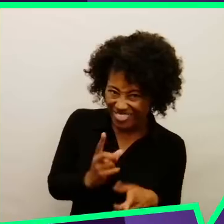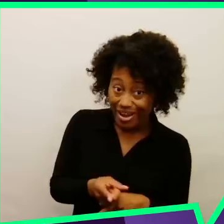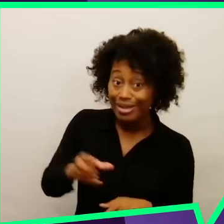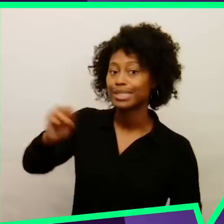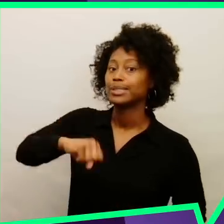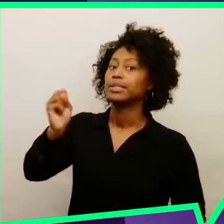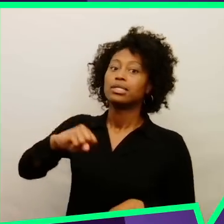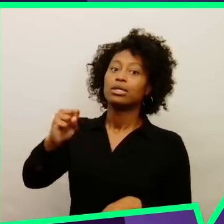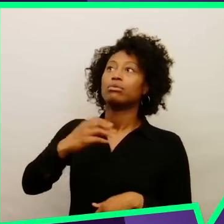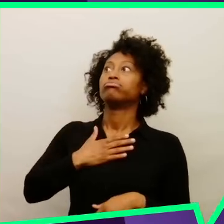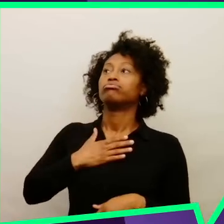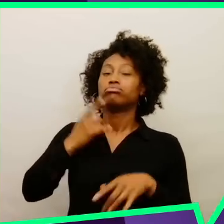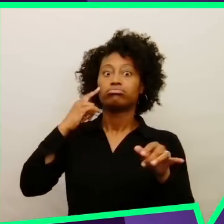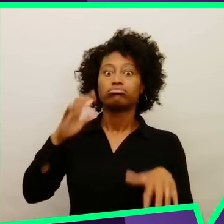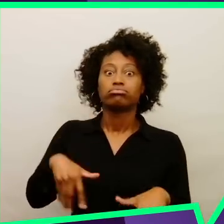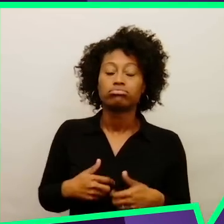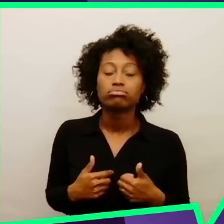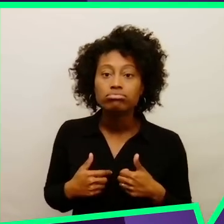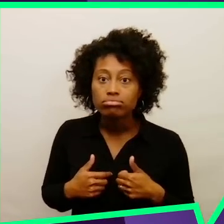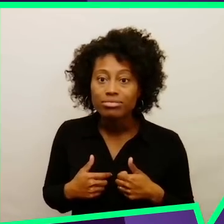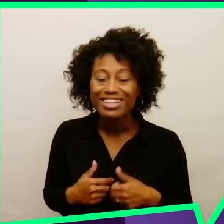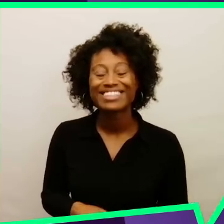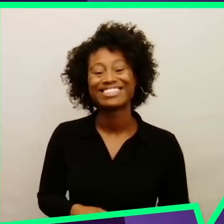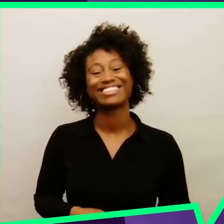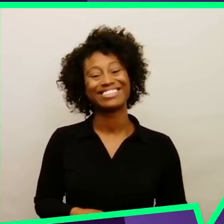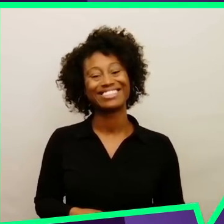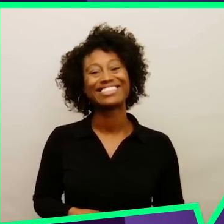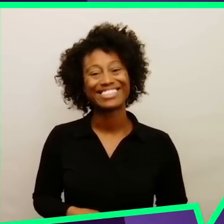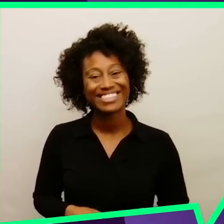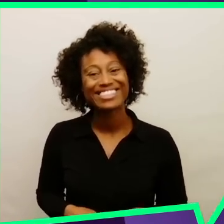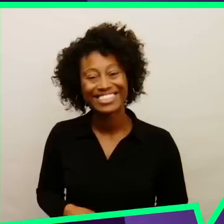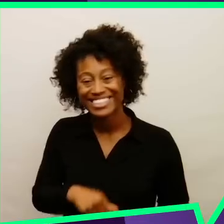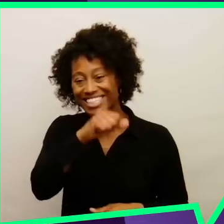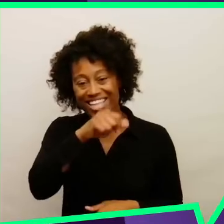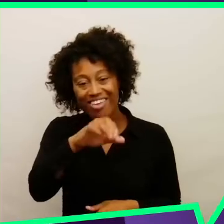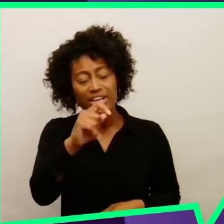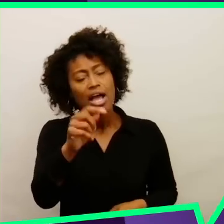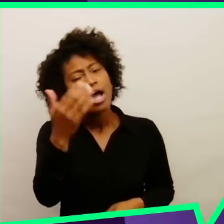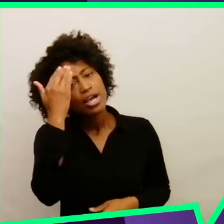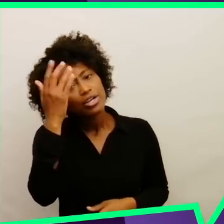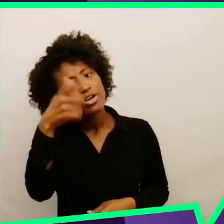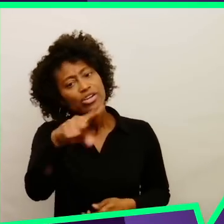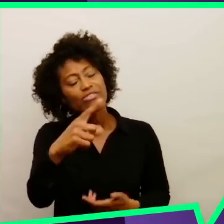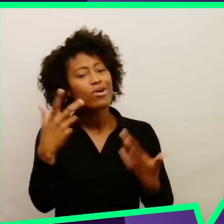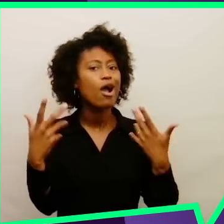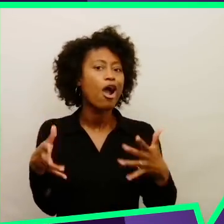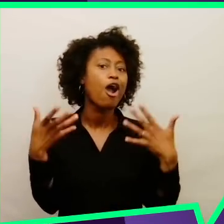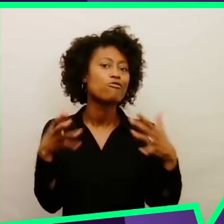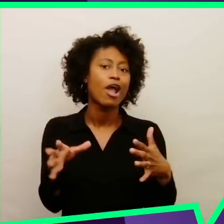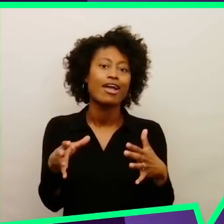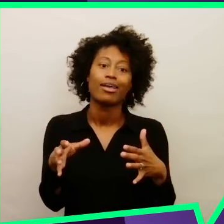Yeah, I was shocked. I love it. I know you guys have already made your mark winning